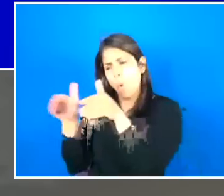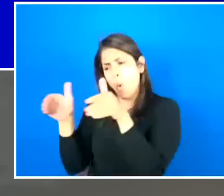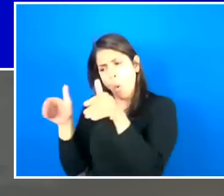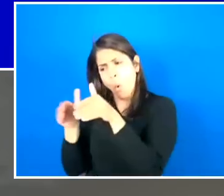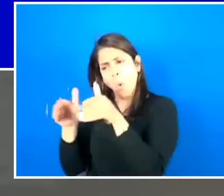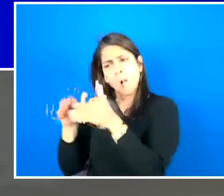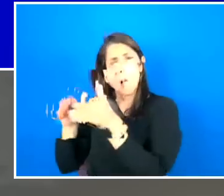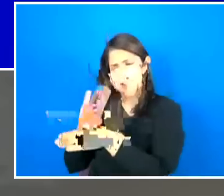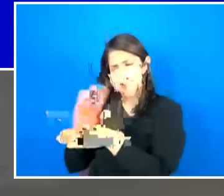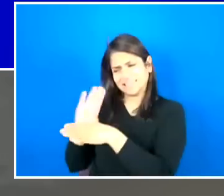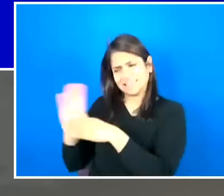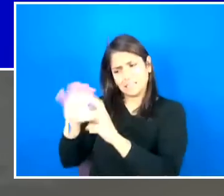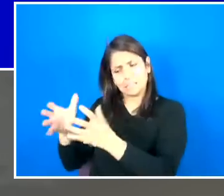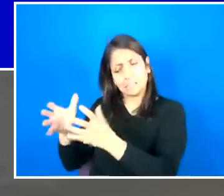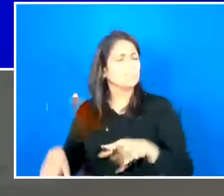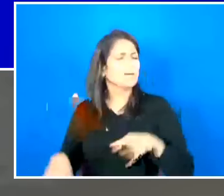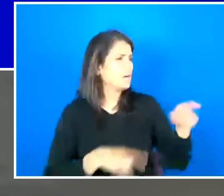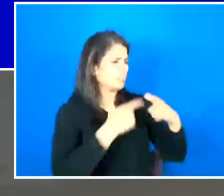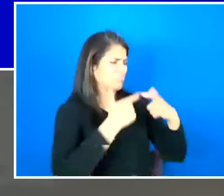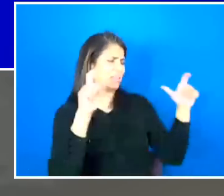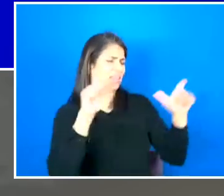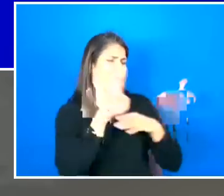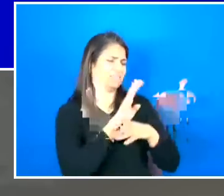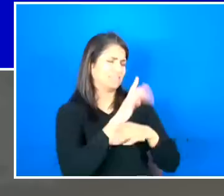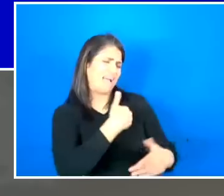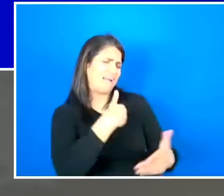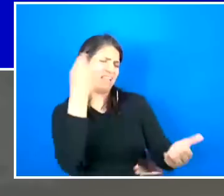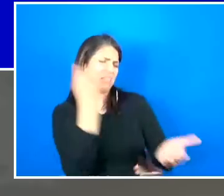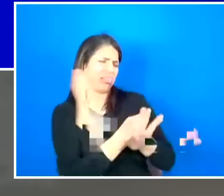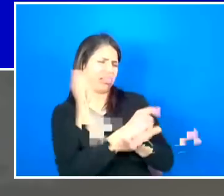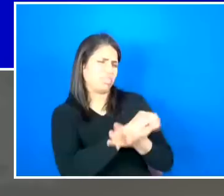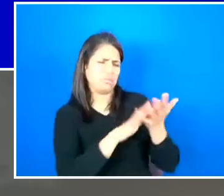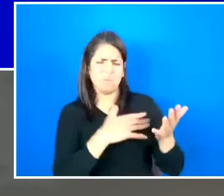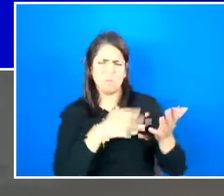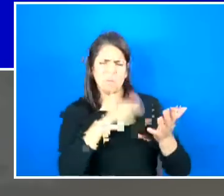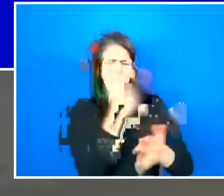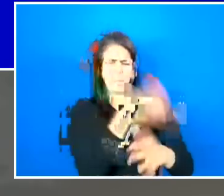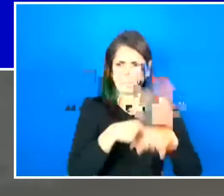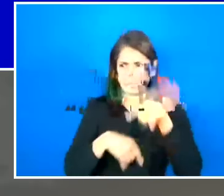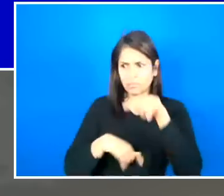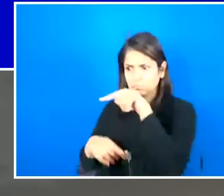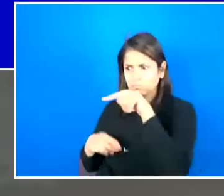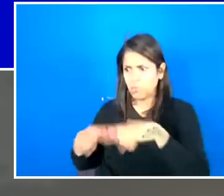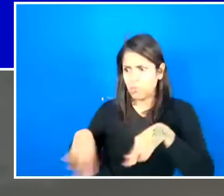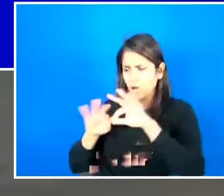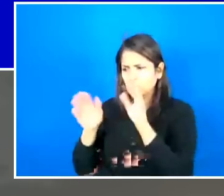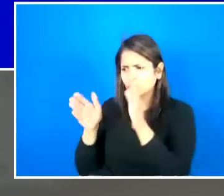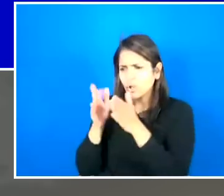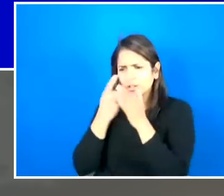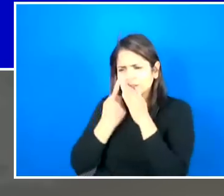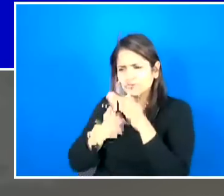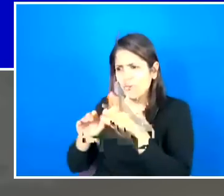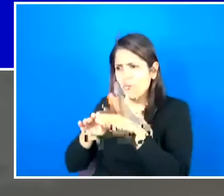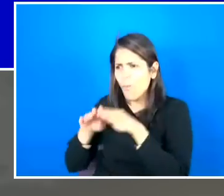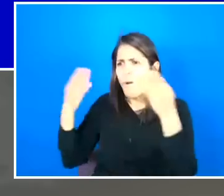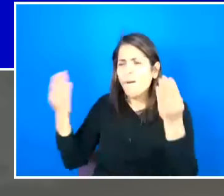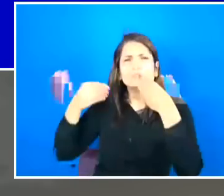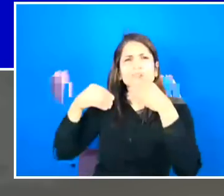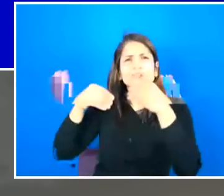SO THE PAYCHECK PROTECTION PROGRAM, THAT MOY,NE WE SAW HOW QUICKLY IT WAS USED UP THE FIRST TIME AROUND.